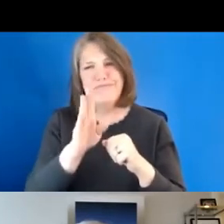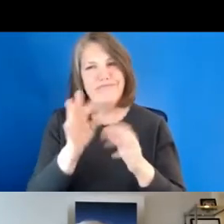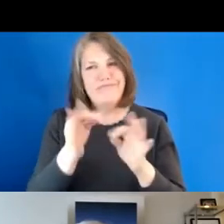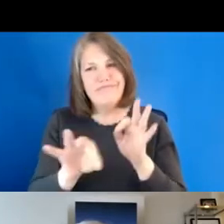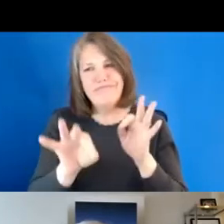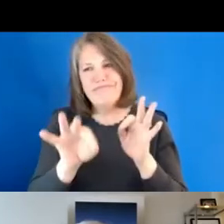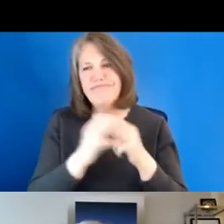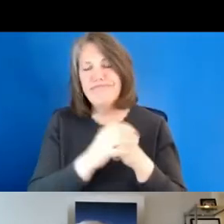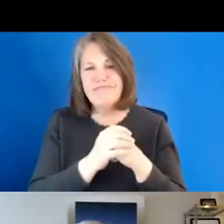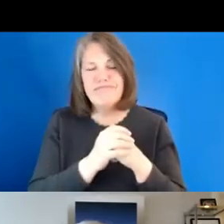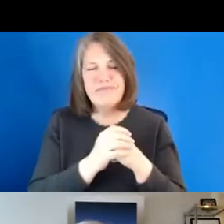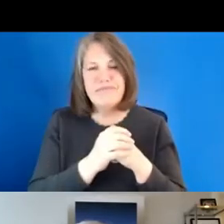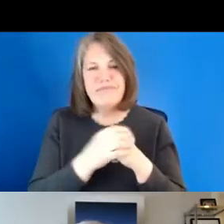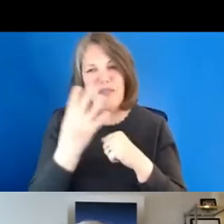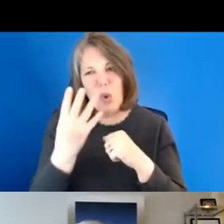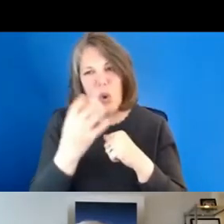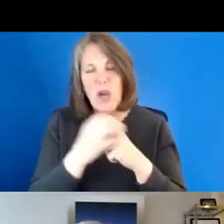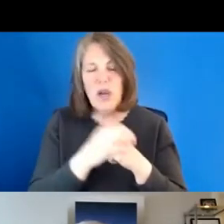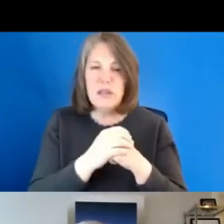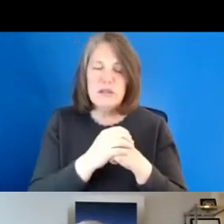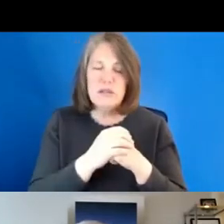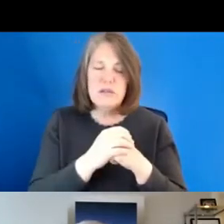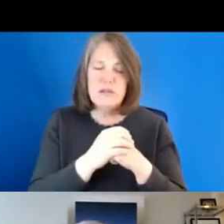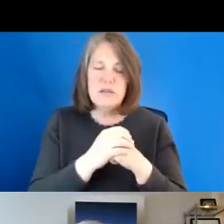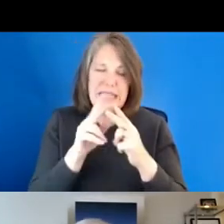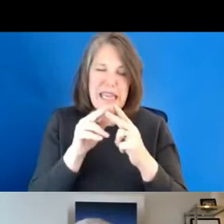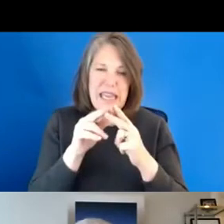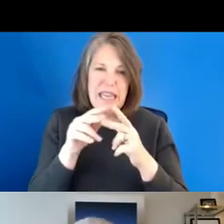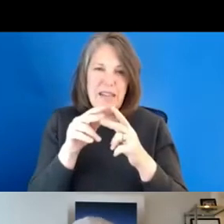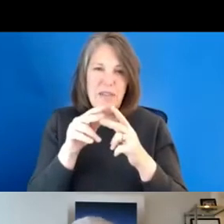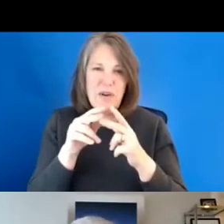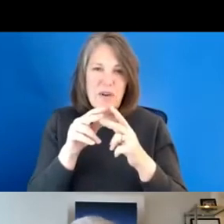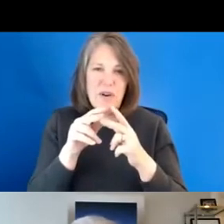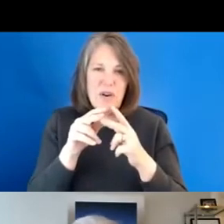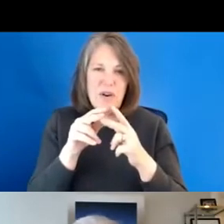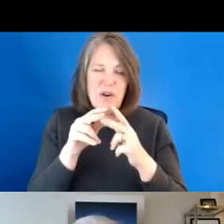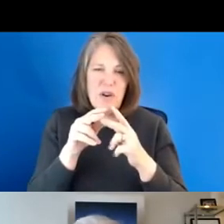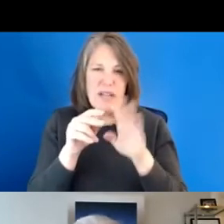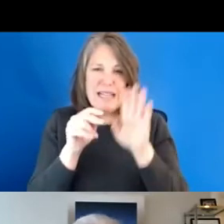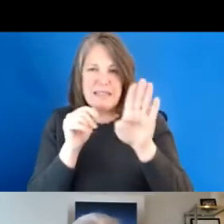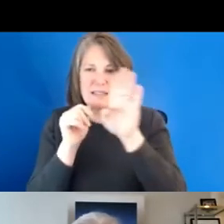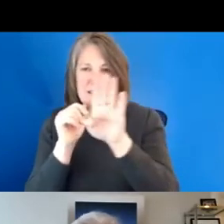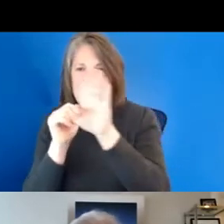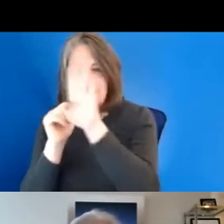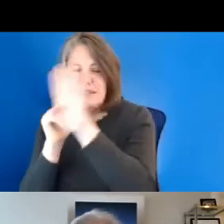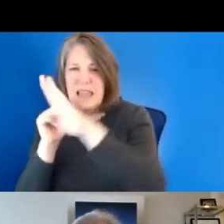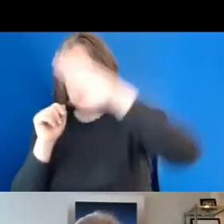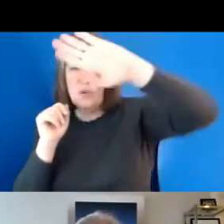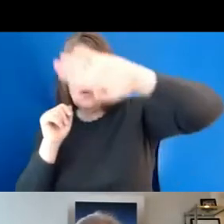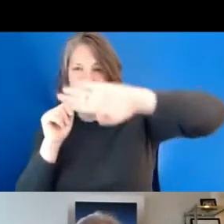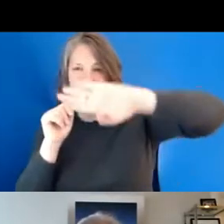Here's four, either stacked like this or vertical. They all have